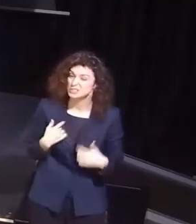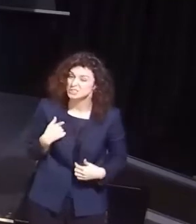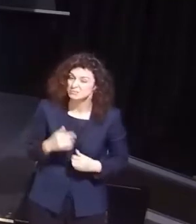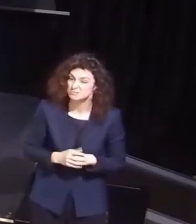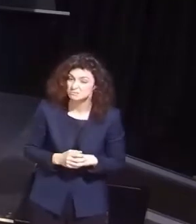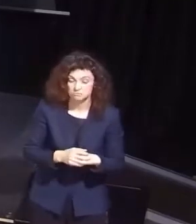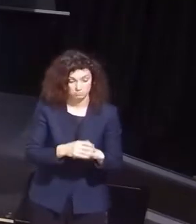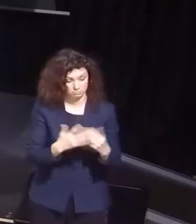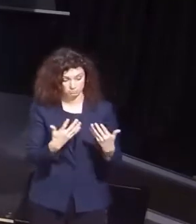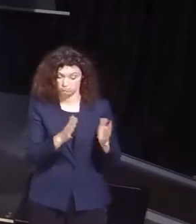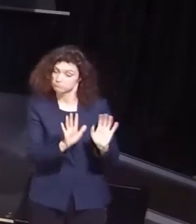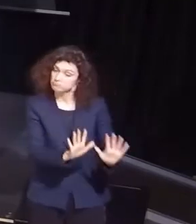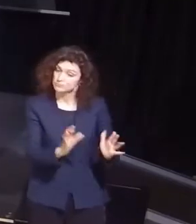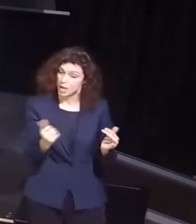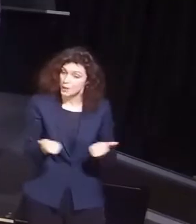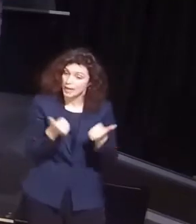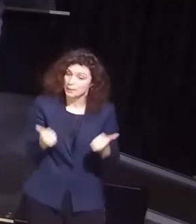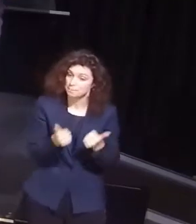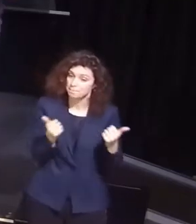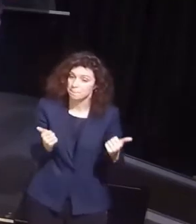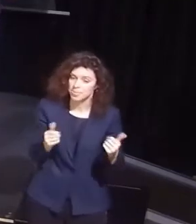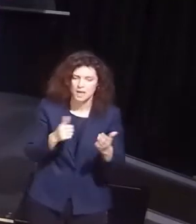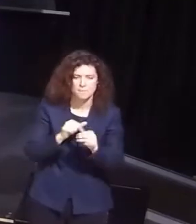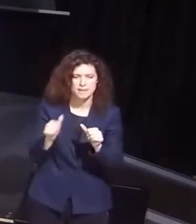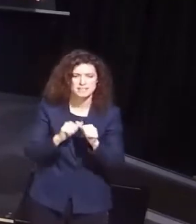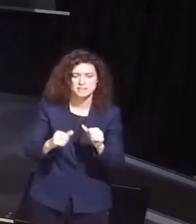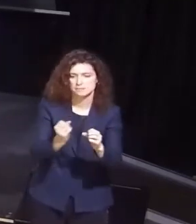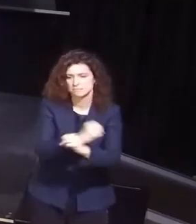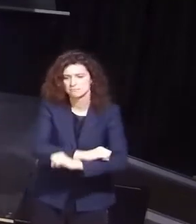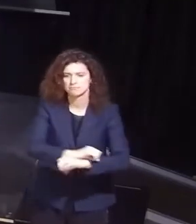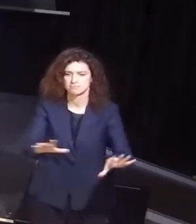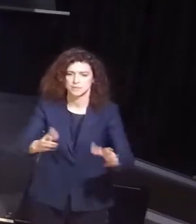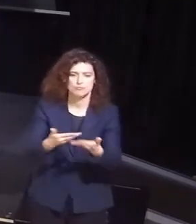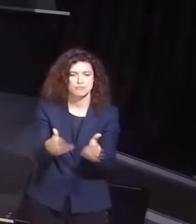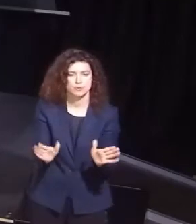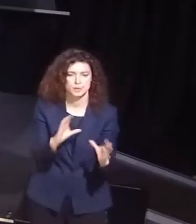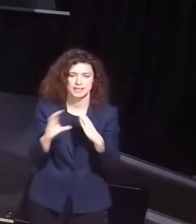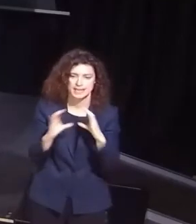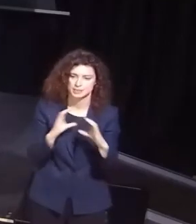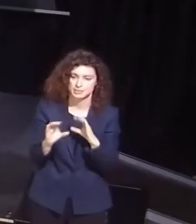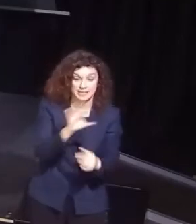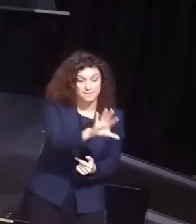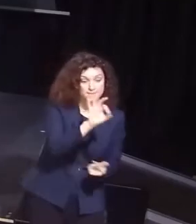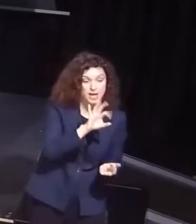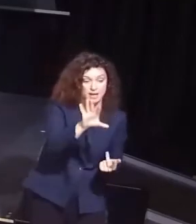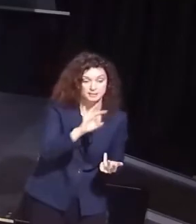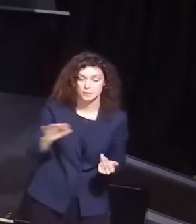Instead, make sure you're using broad communications to invite people into your ally network